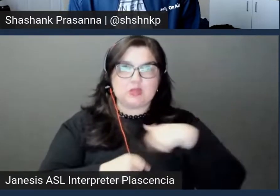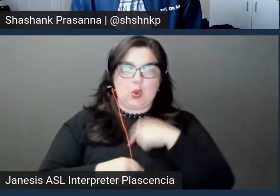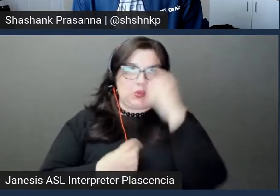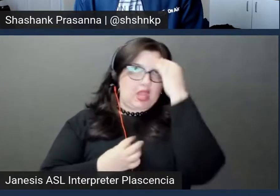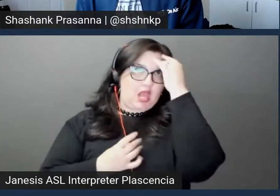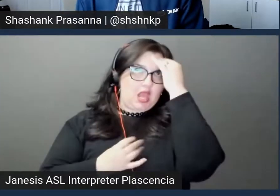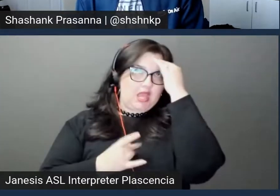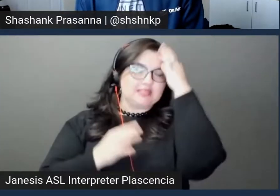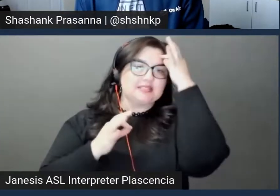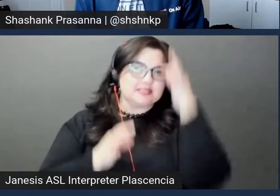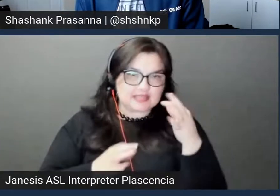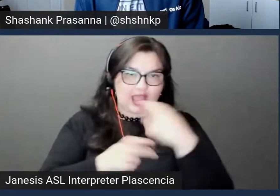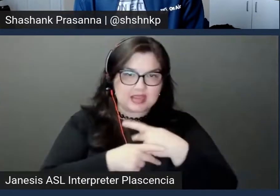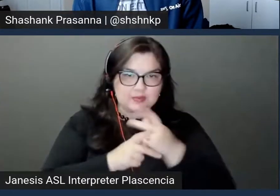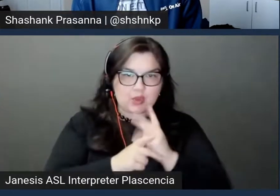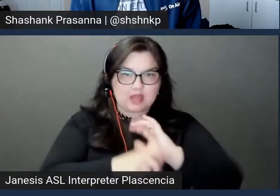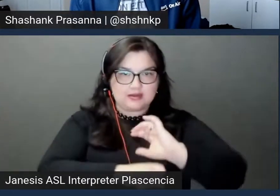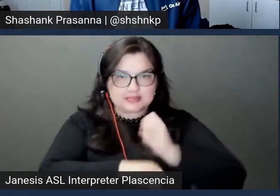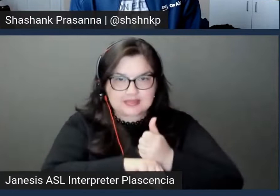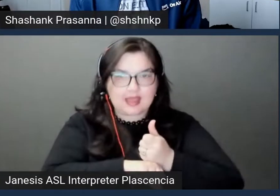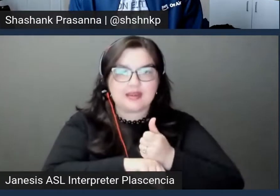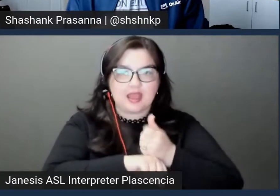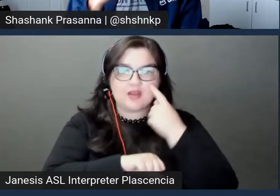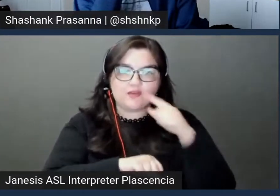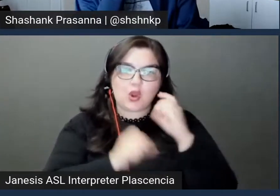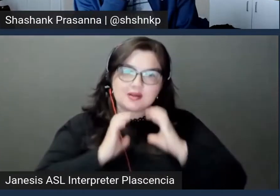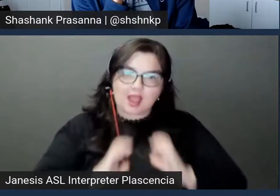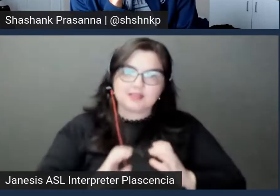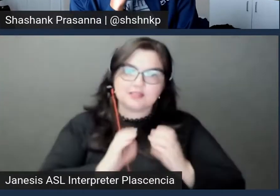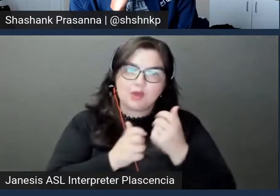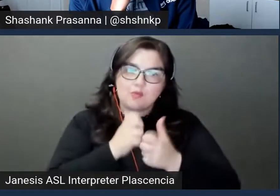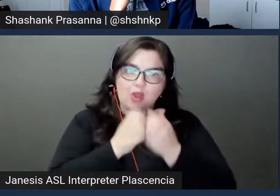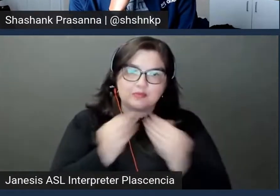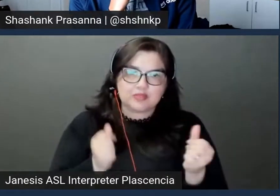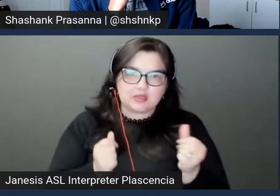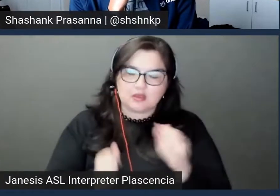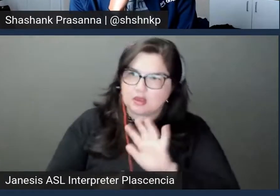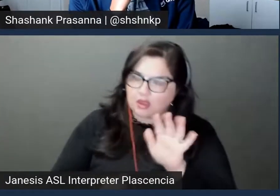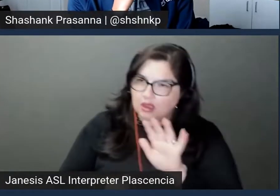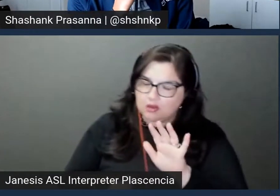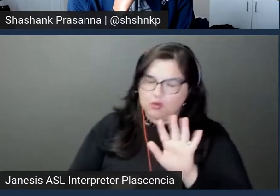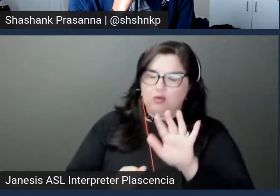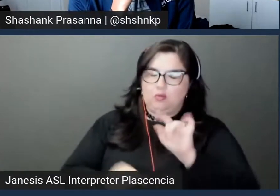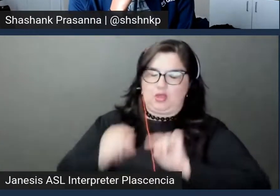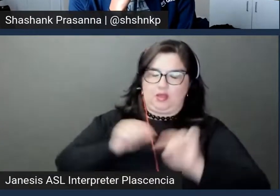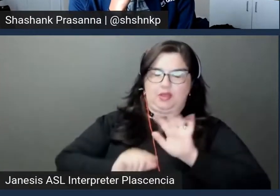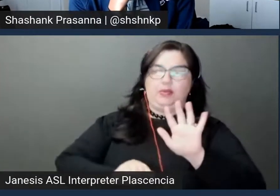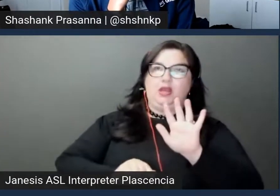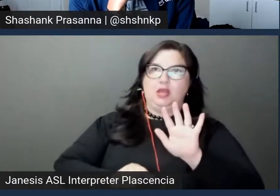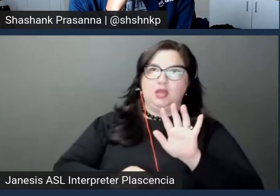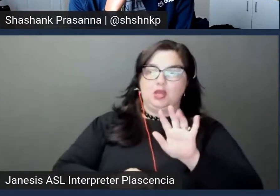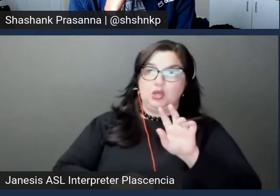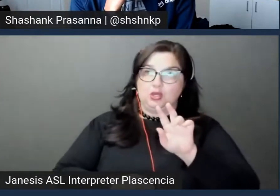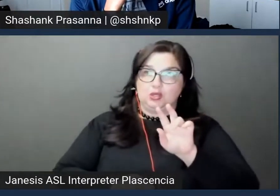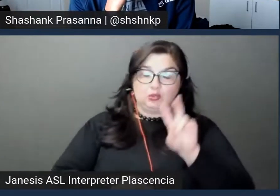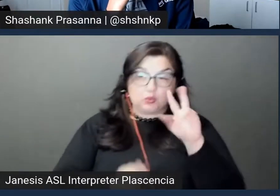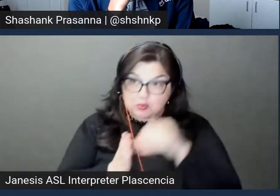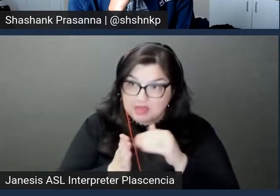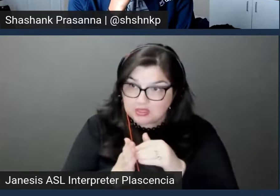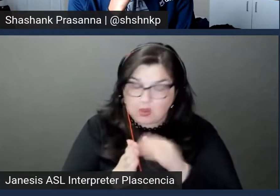that can address these customer's use cases. 2 million cameras, first of all. 200, 200 million.